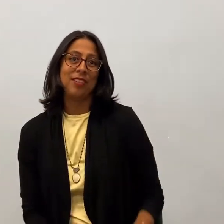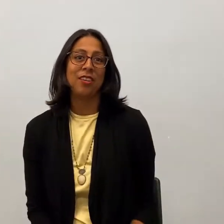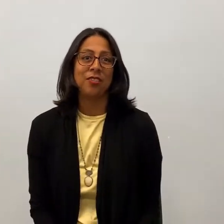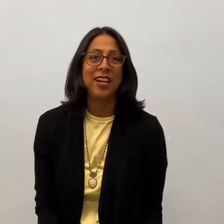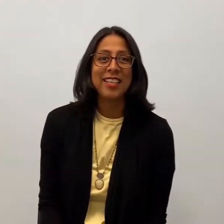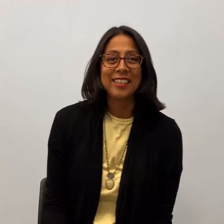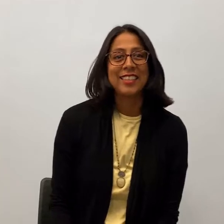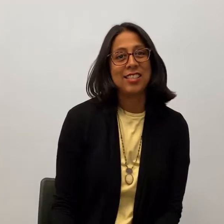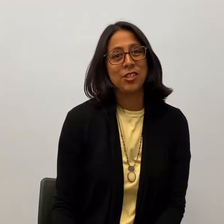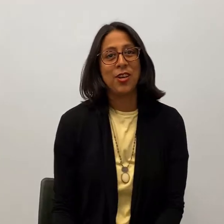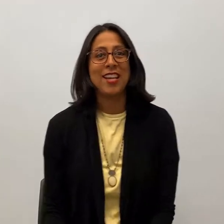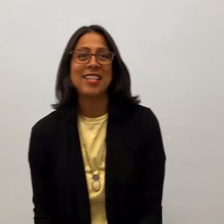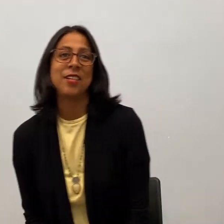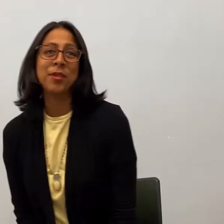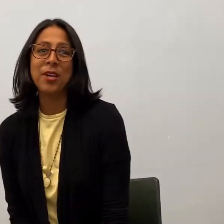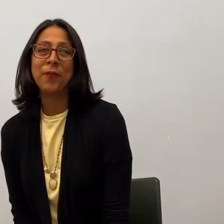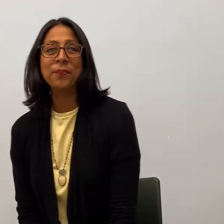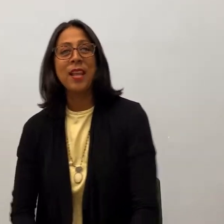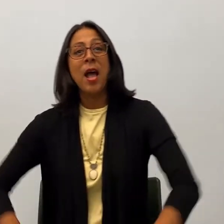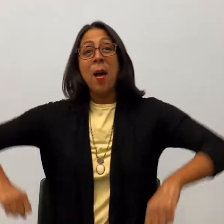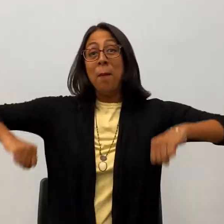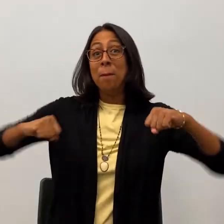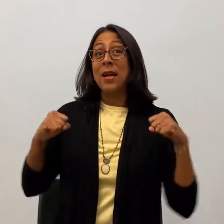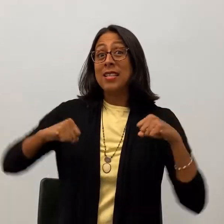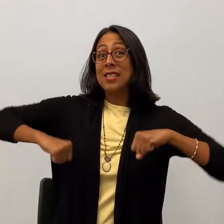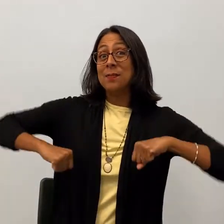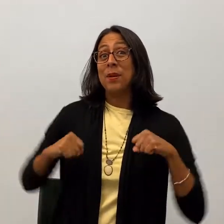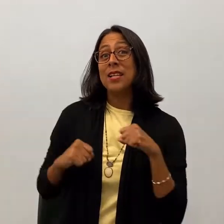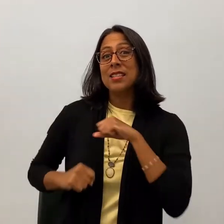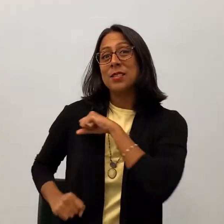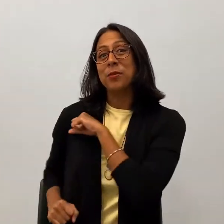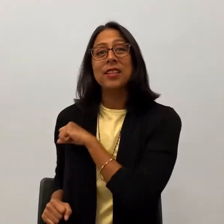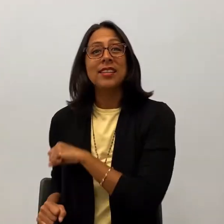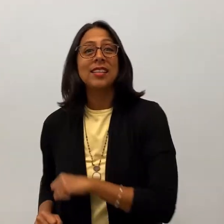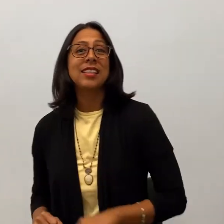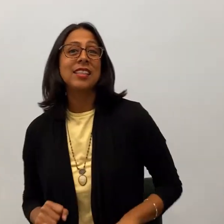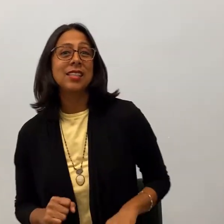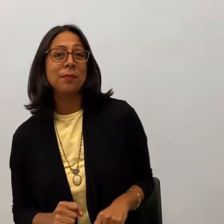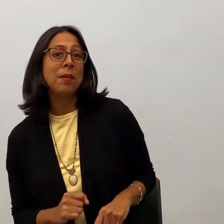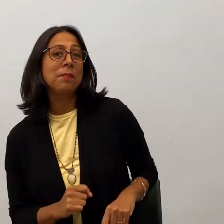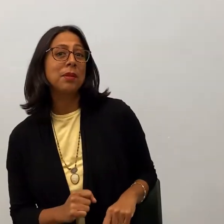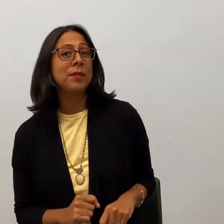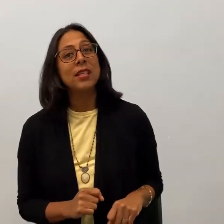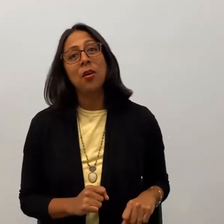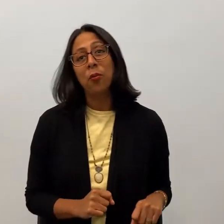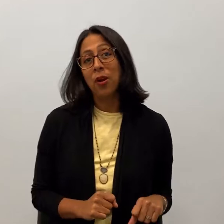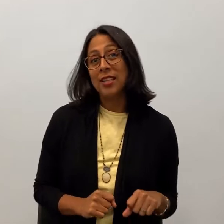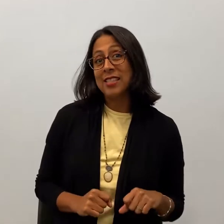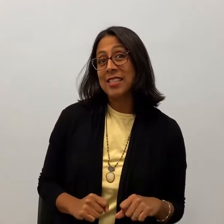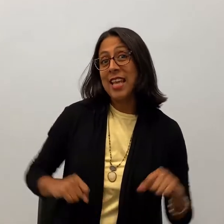Alright, let's try it. Here we go. Buzz, buzz went the little bumble bee one day